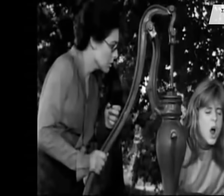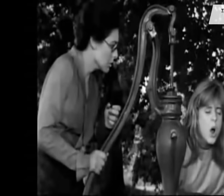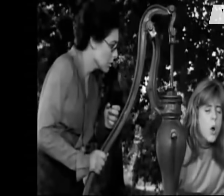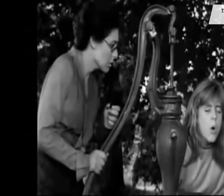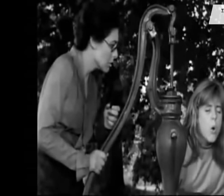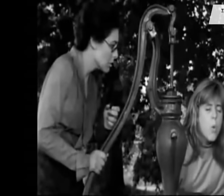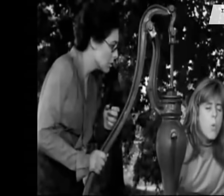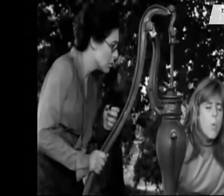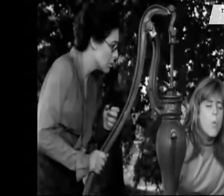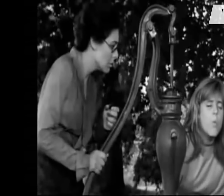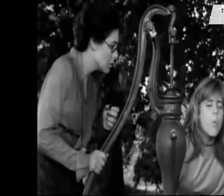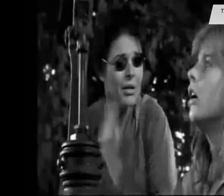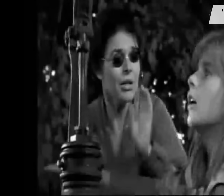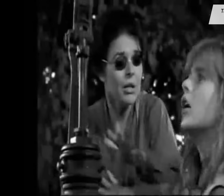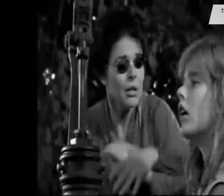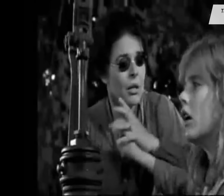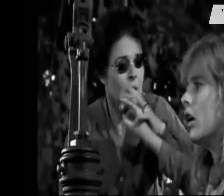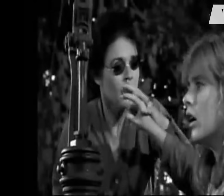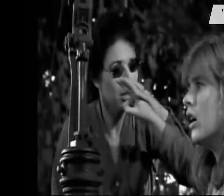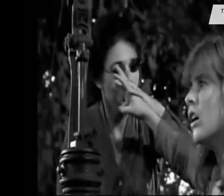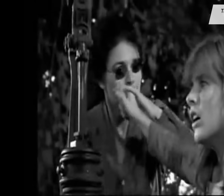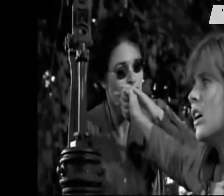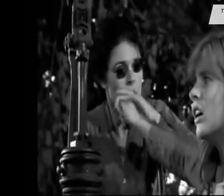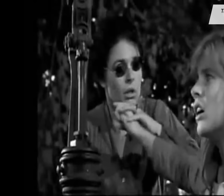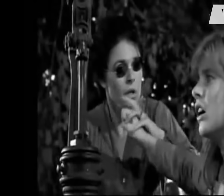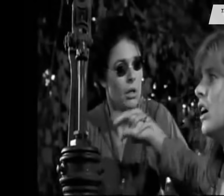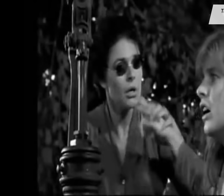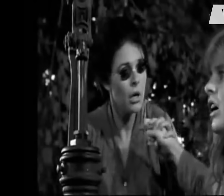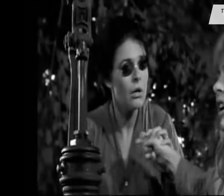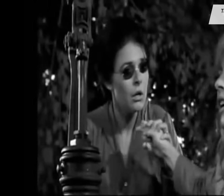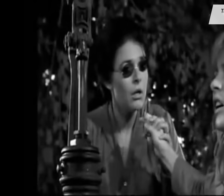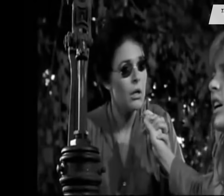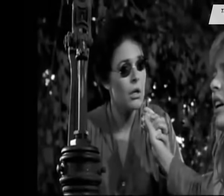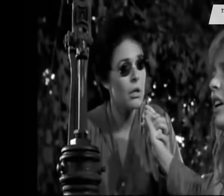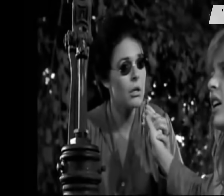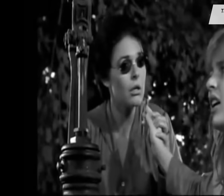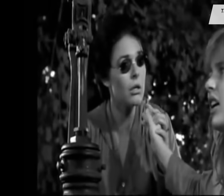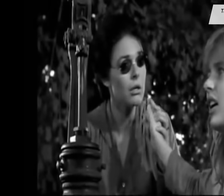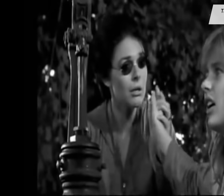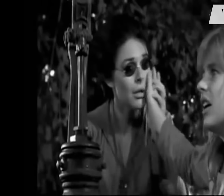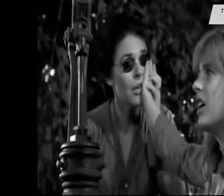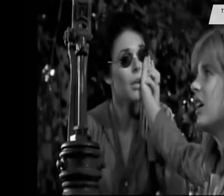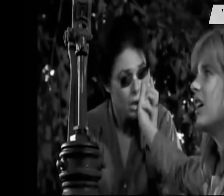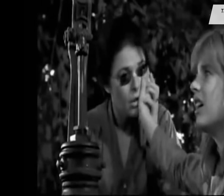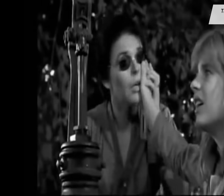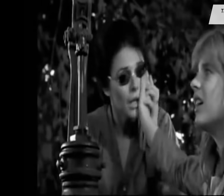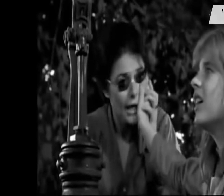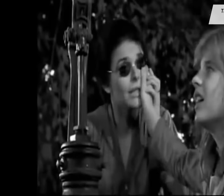This utterance didn't happen. It's a small change, but it's a change that puts the impetus on the "wha". It's the spoken word.